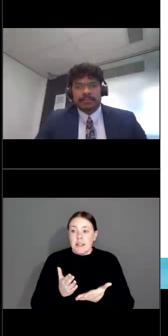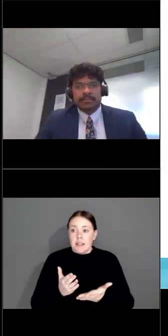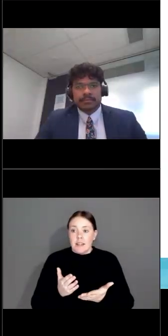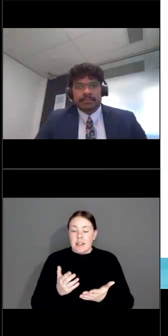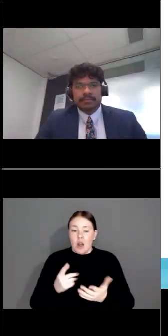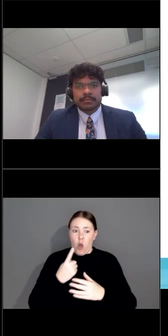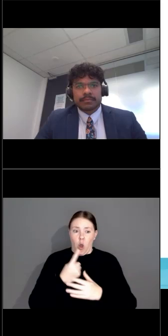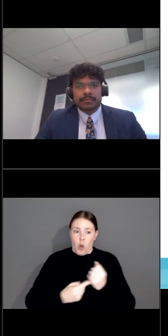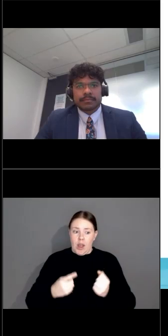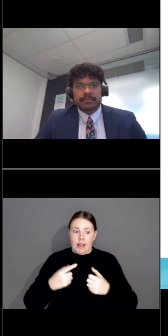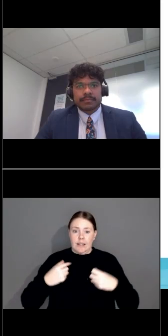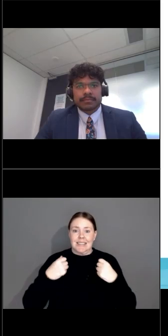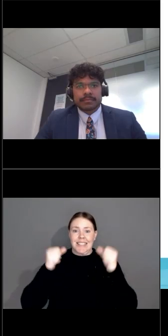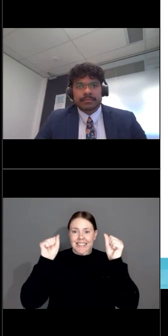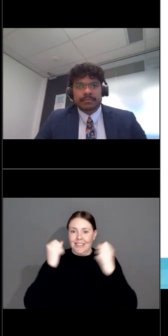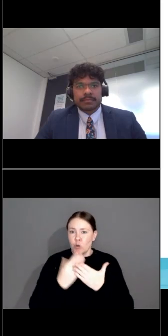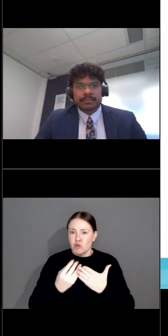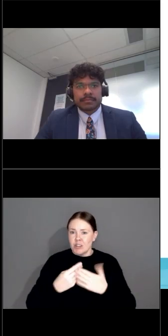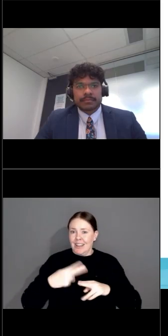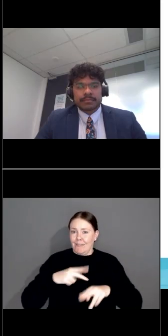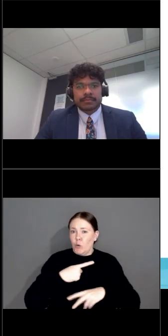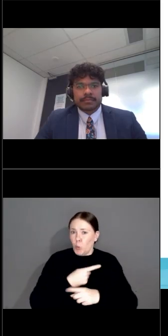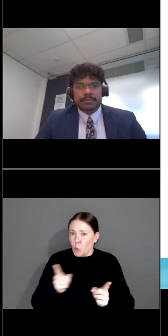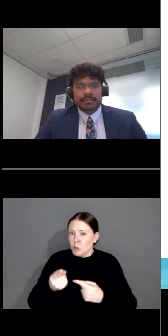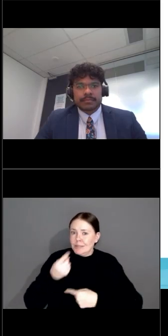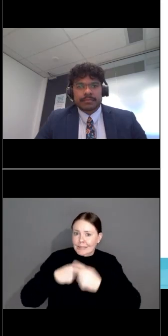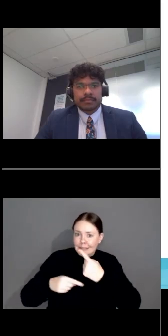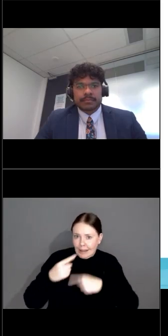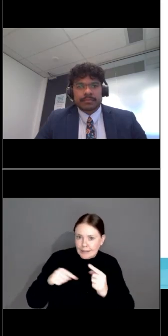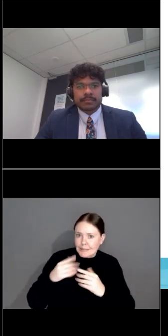explain what they're doing because I think it's great like for example I went to an information